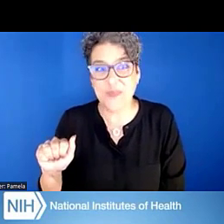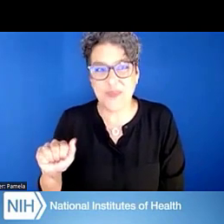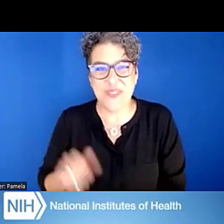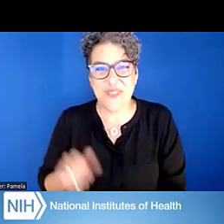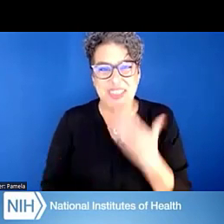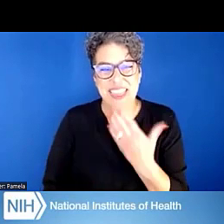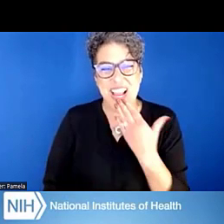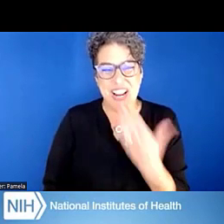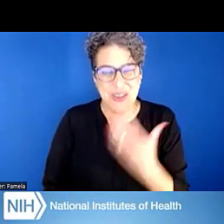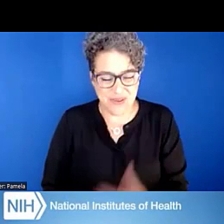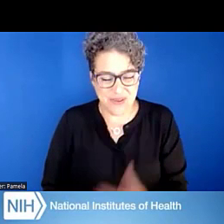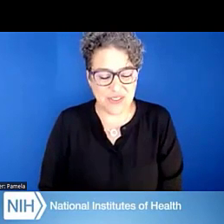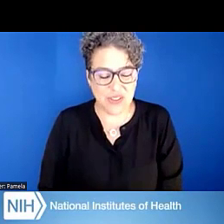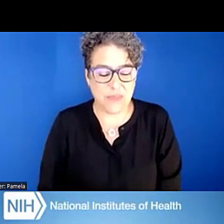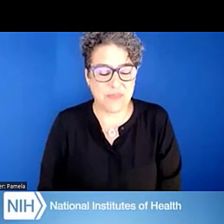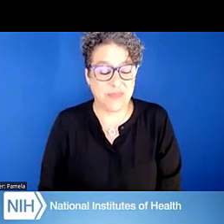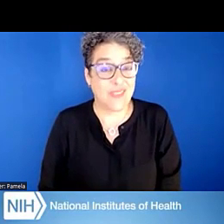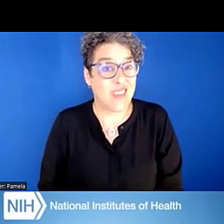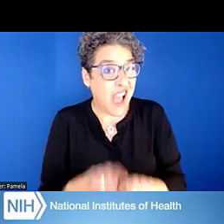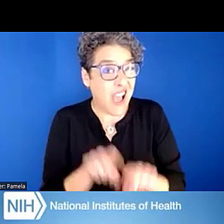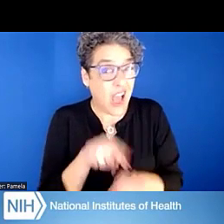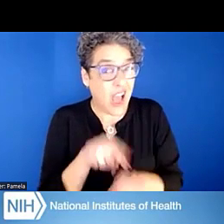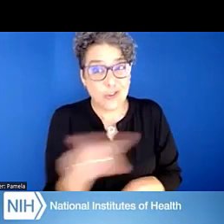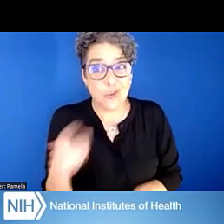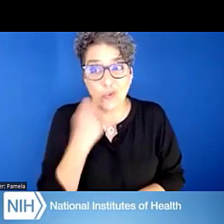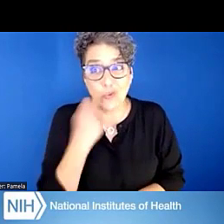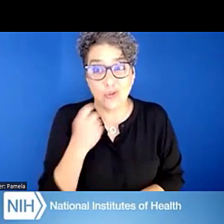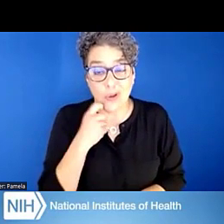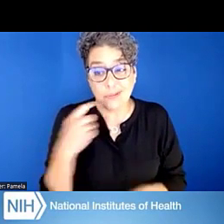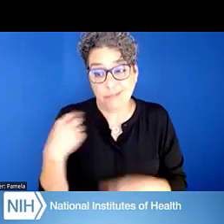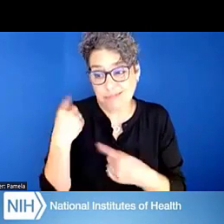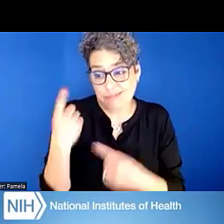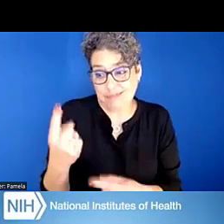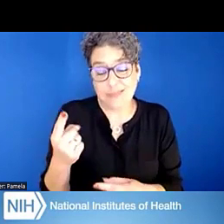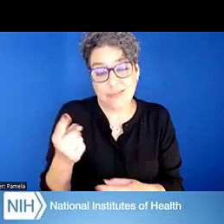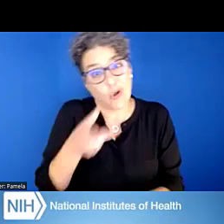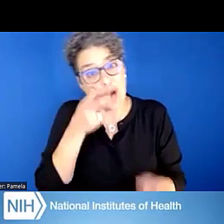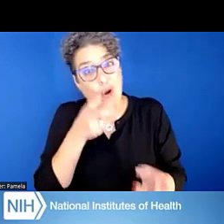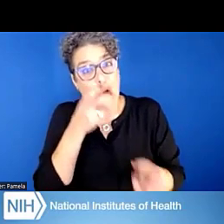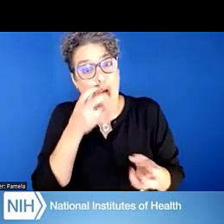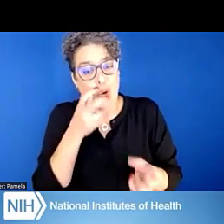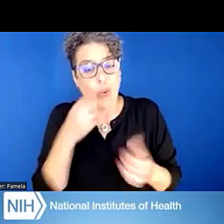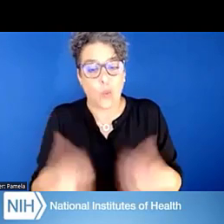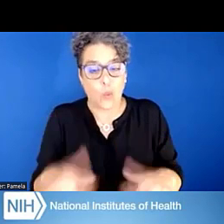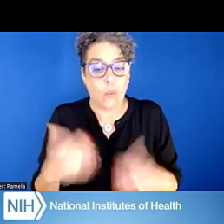the process and the proceedings for research misconducts, inquiries, investigations can take some time,